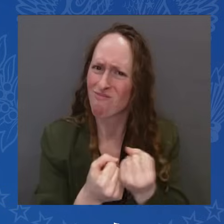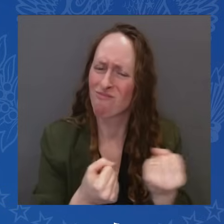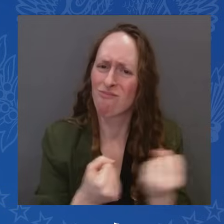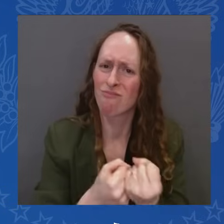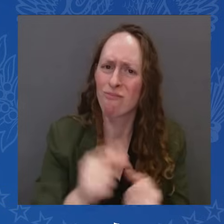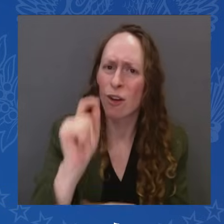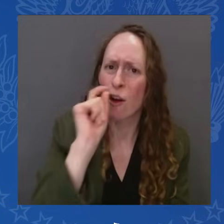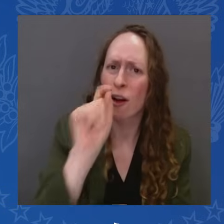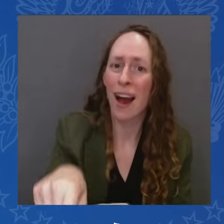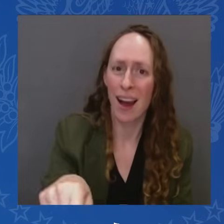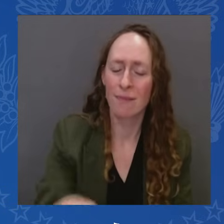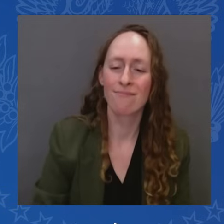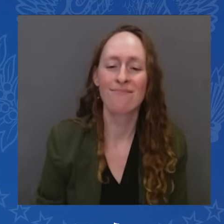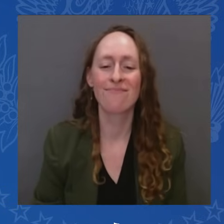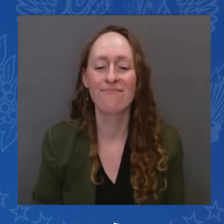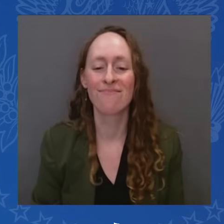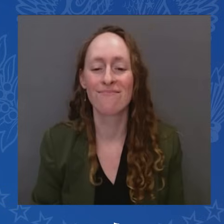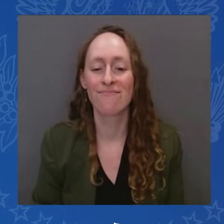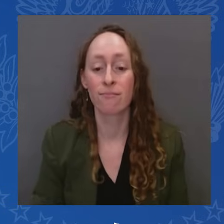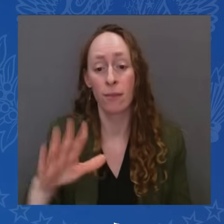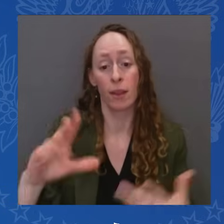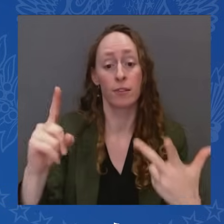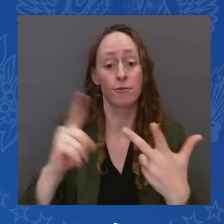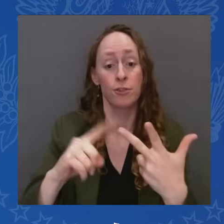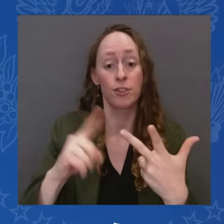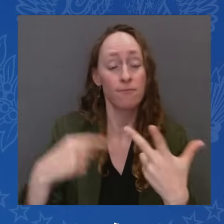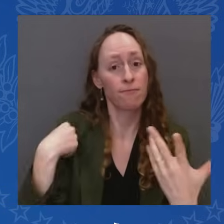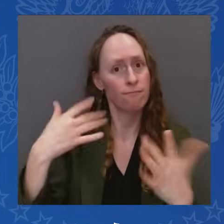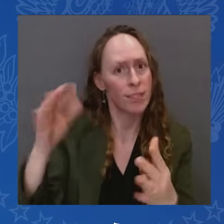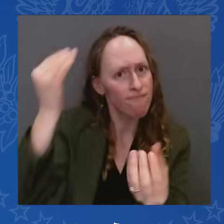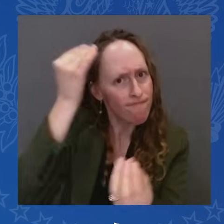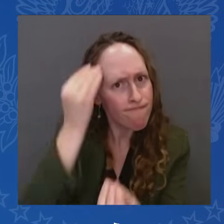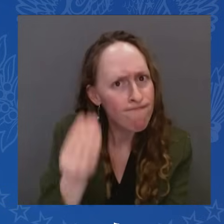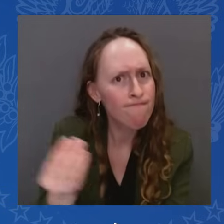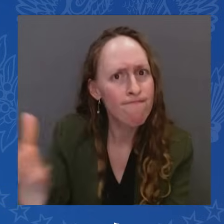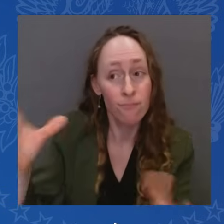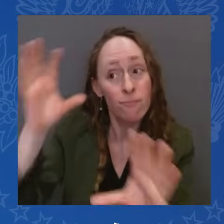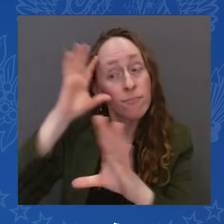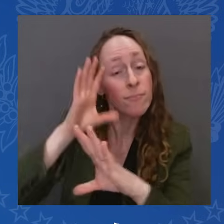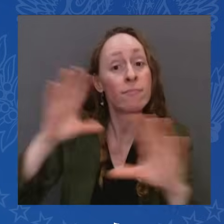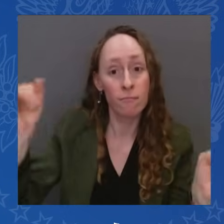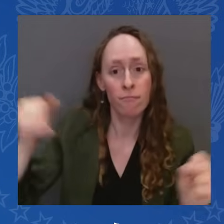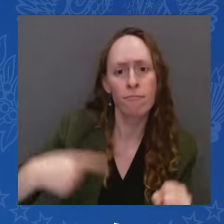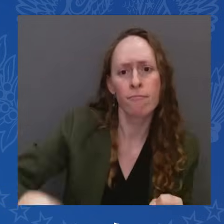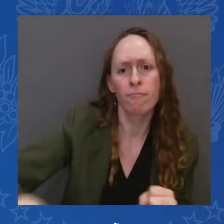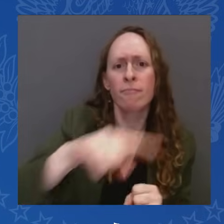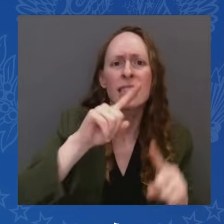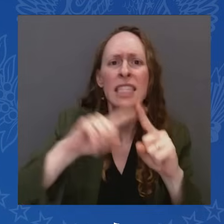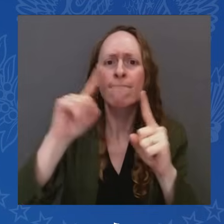all the recommendations of the European Commission regarding the preparation for a decision